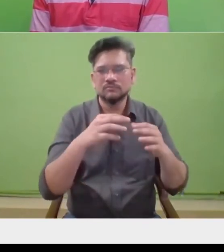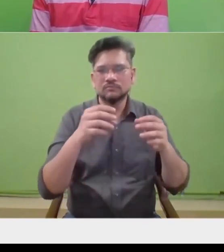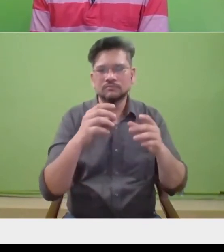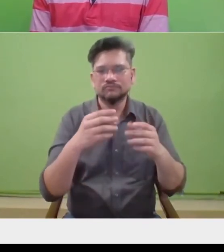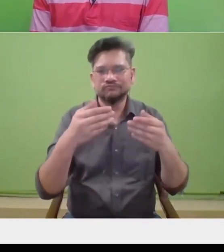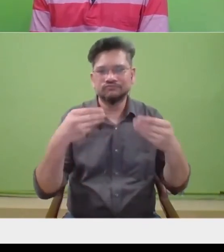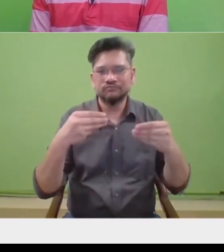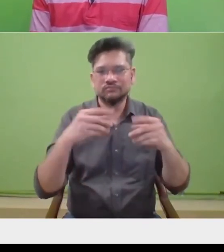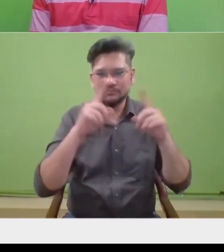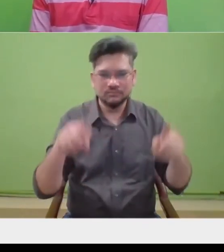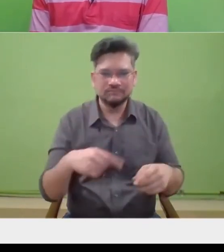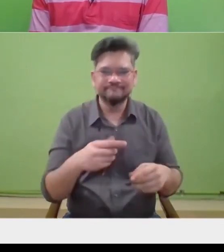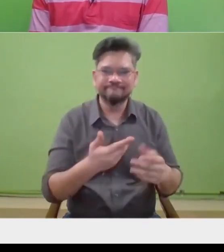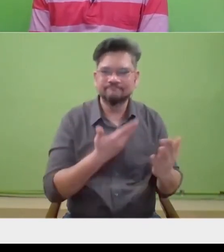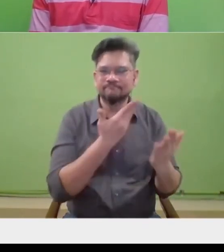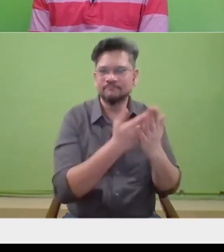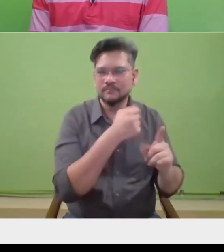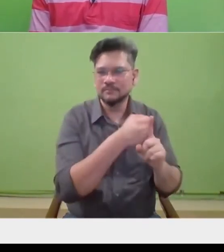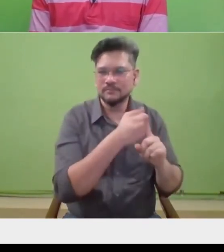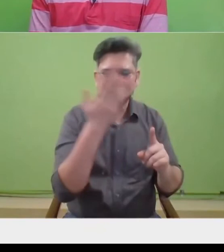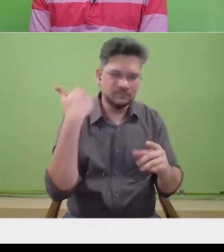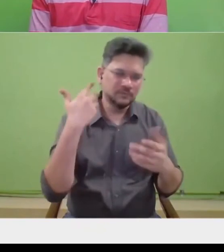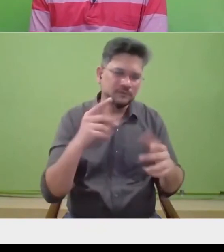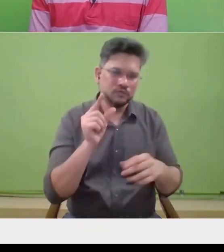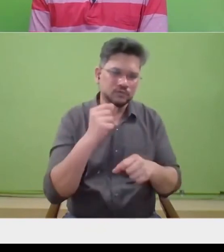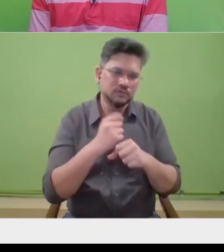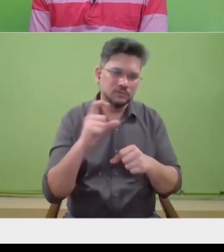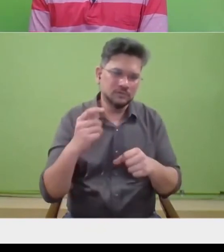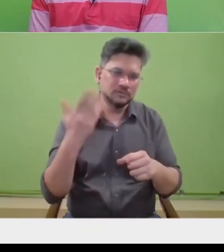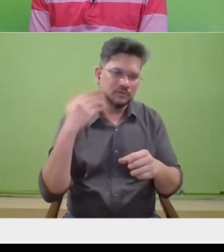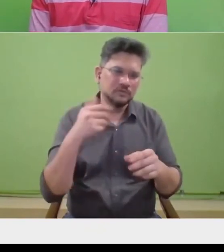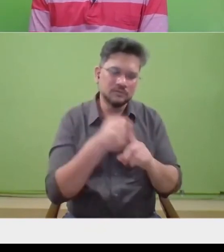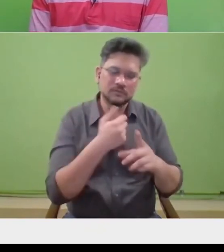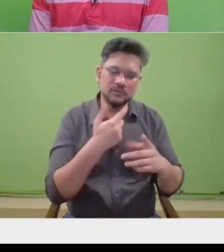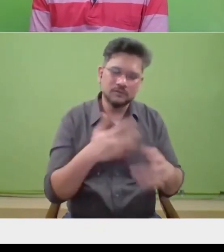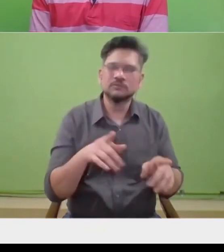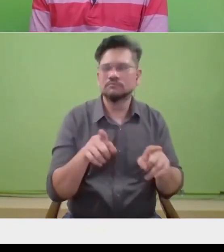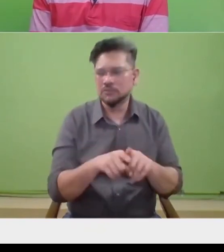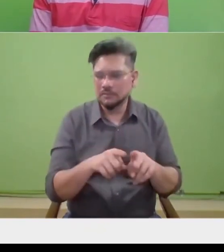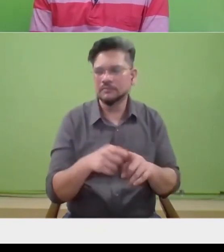by case we have to argue with the university authorities that these things should be allowed